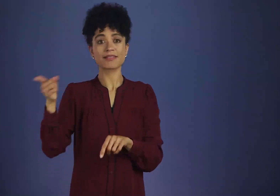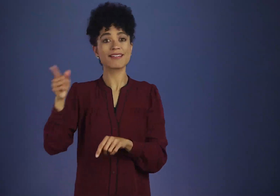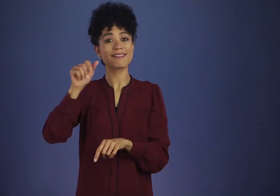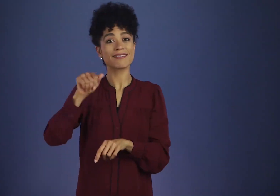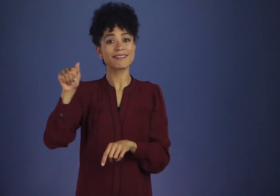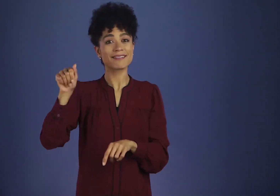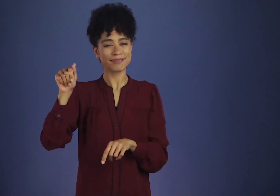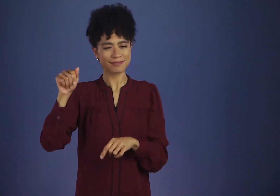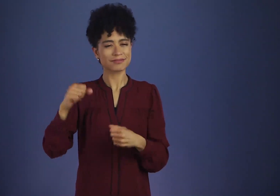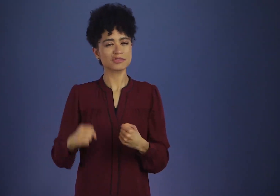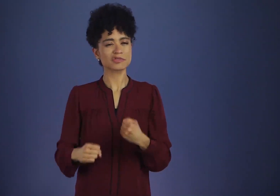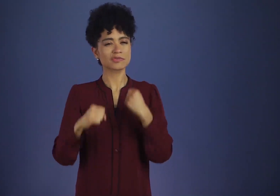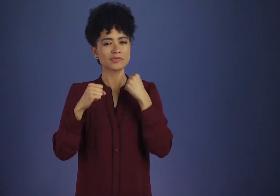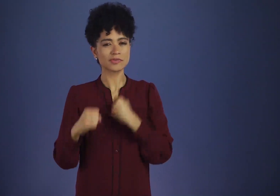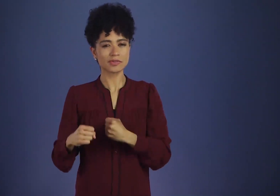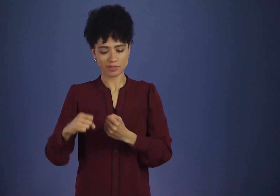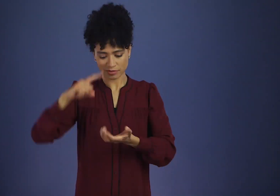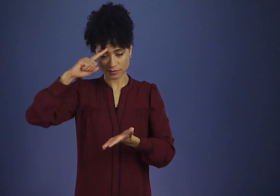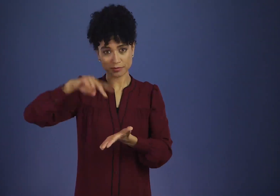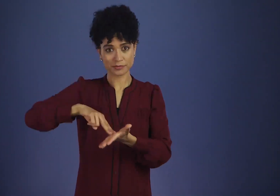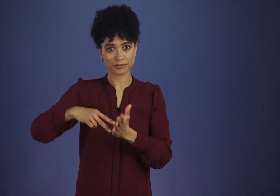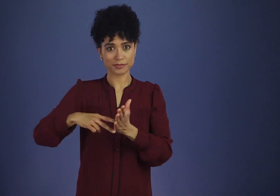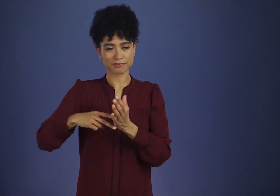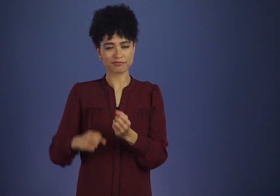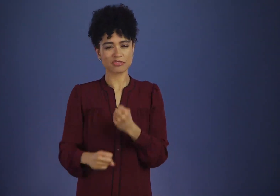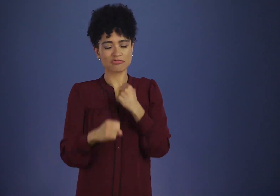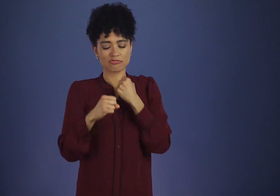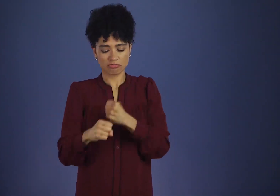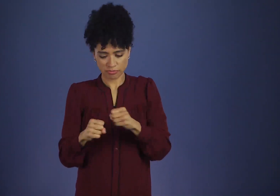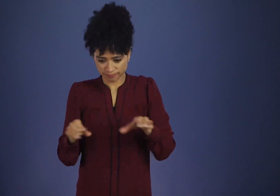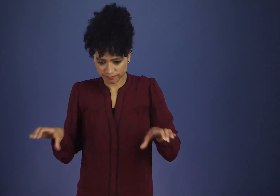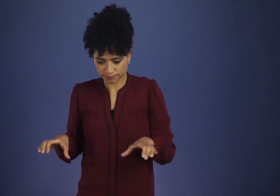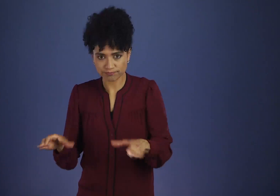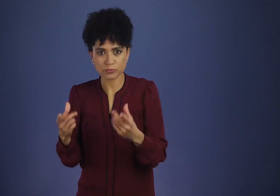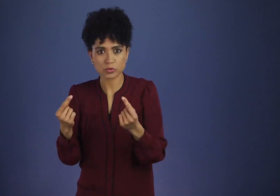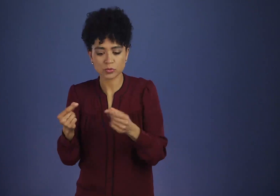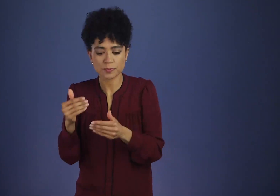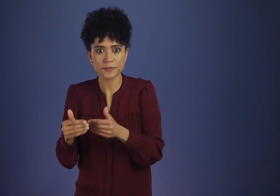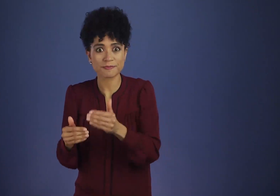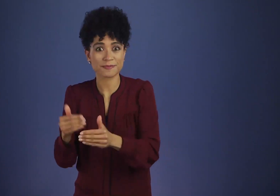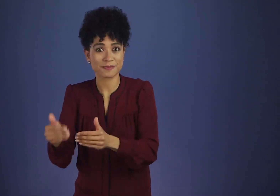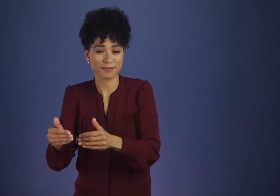yet they recognize at once that A.A. has an irresistible strength of purpose and action.